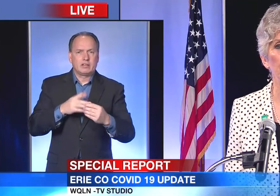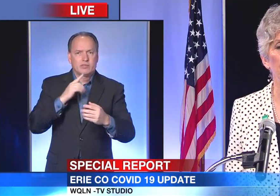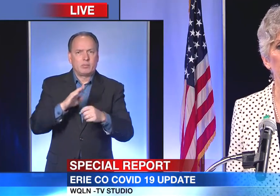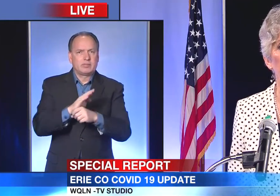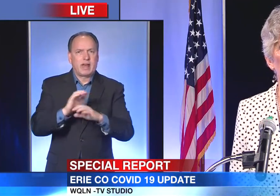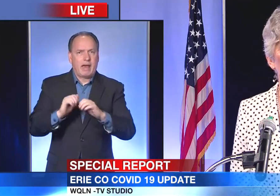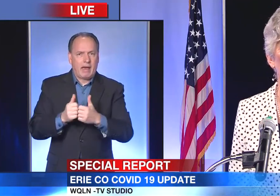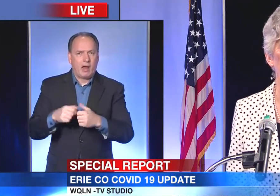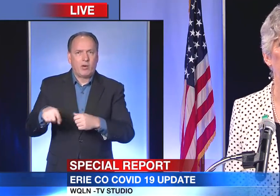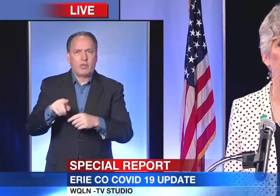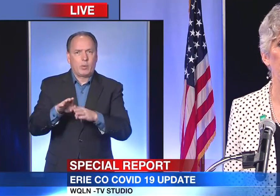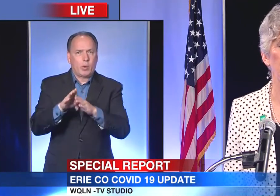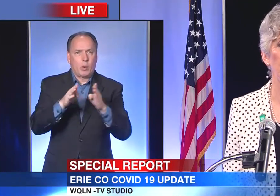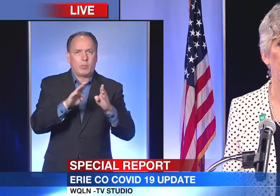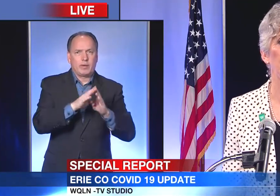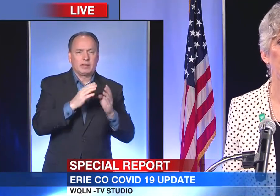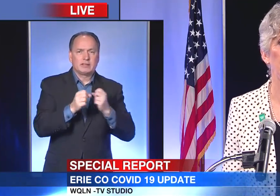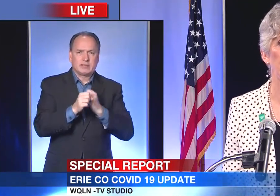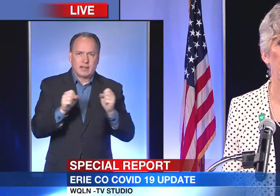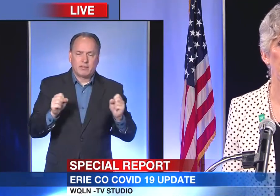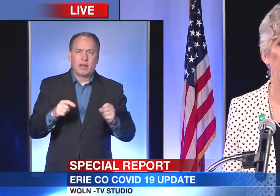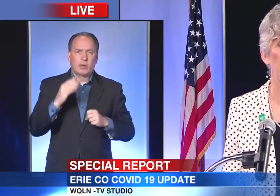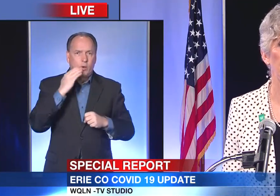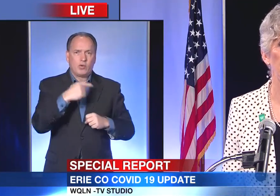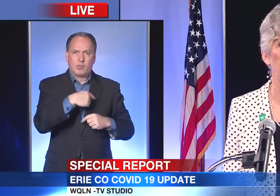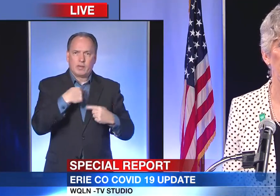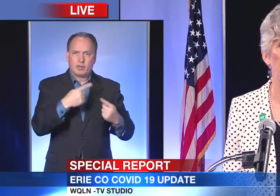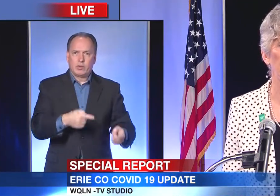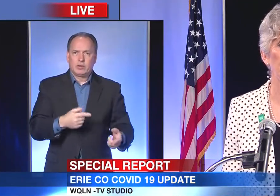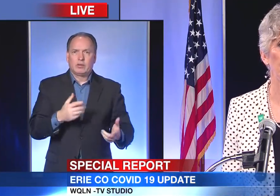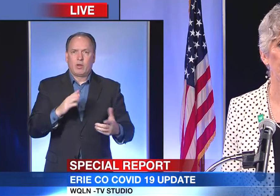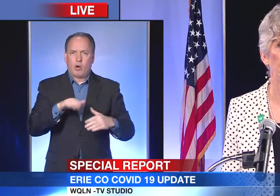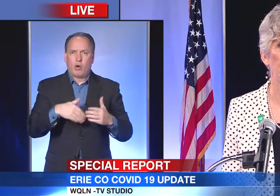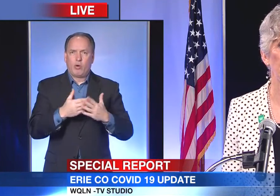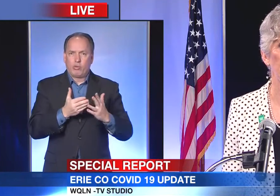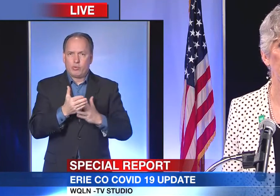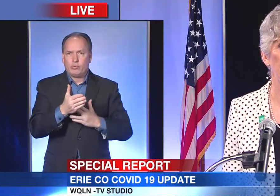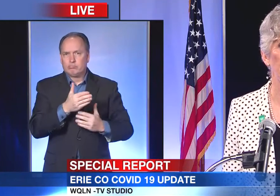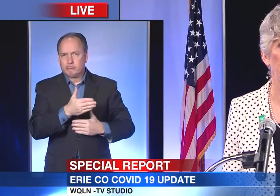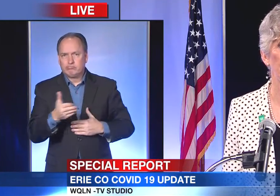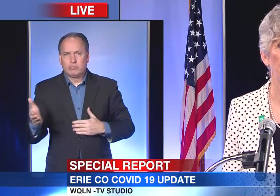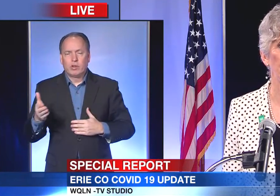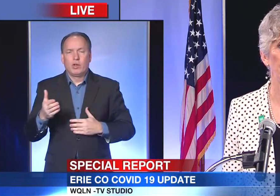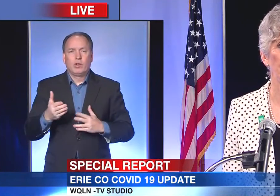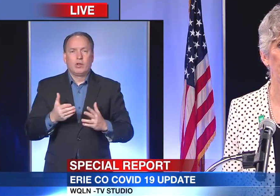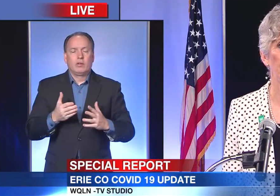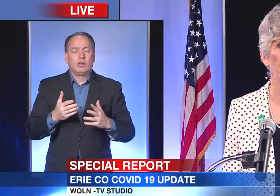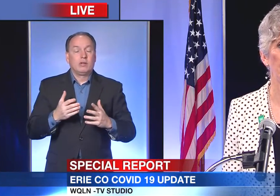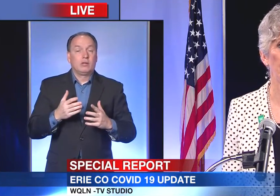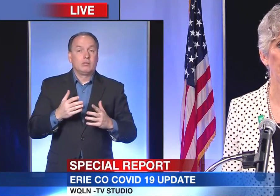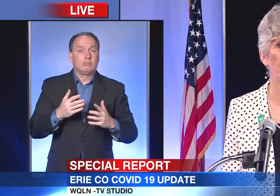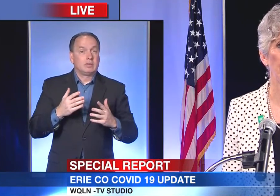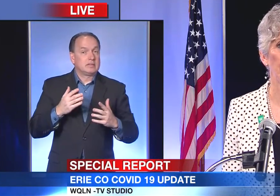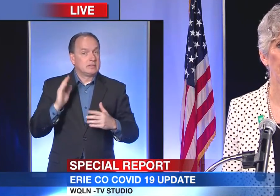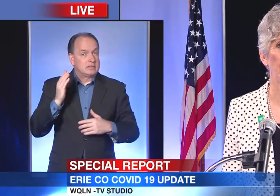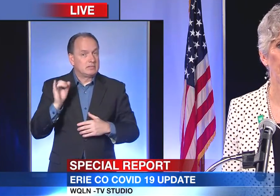GEAR UP ON JUST DIVIDING BUSINESSES OR HOW TO DO REOPENINGS SAFELY? I KNOW YOU HAVE BEEN DOING THIS